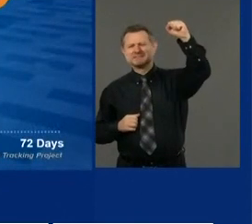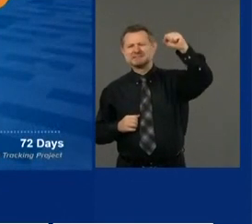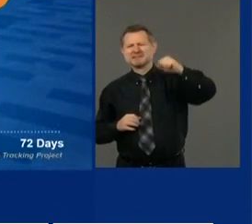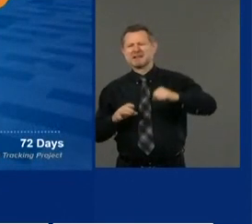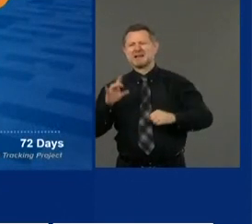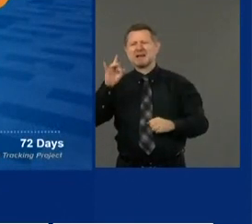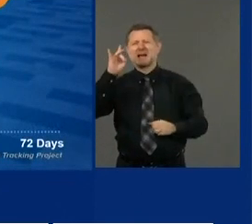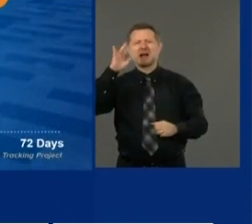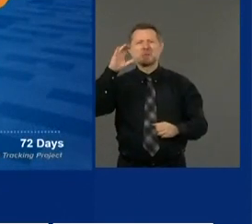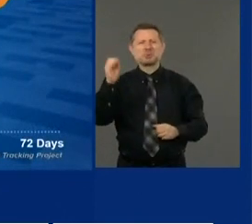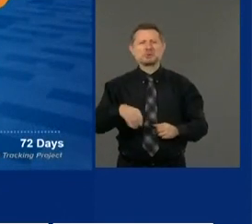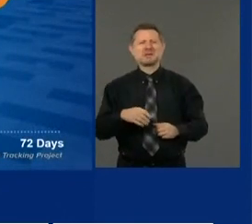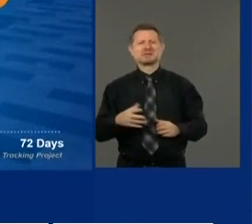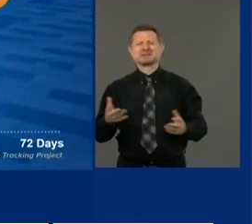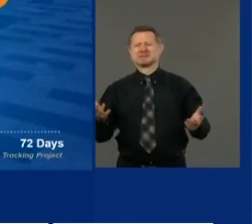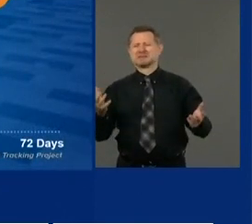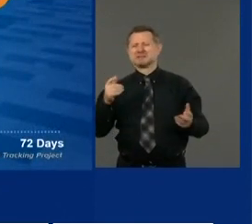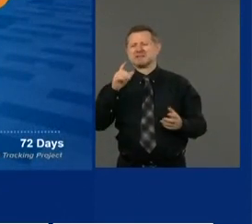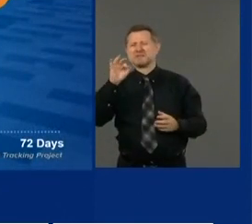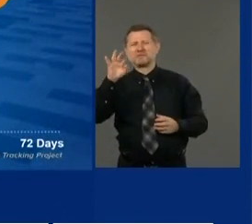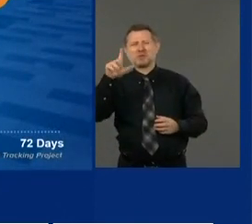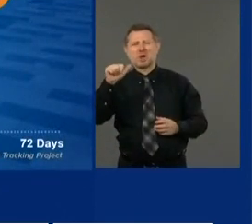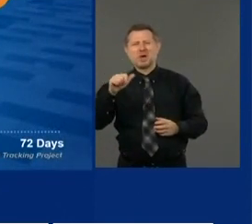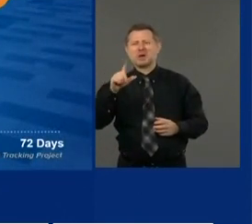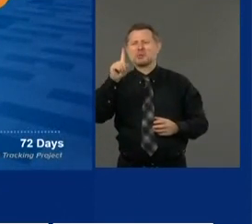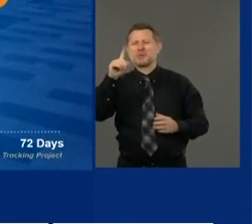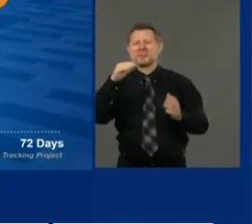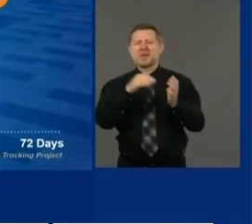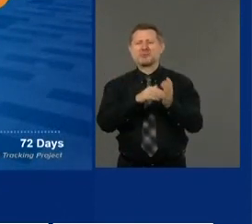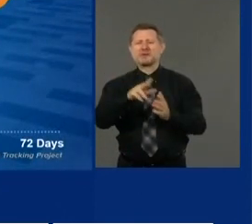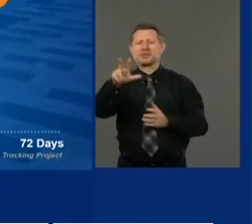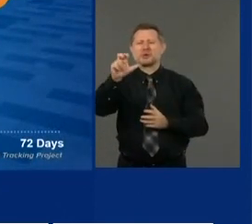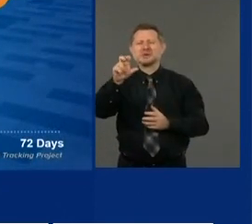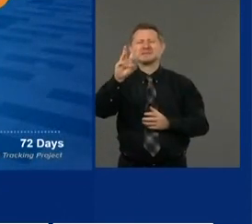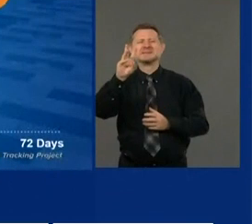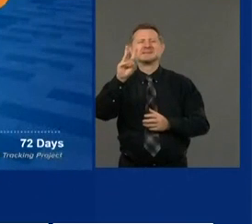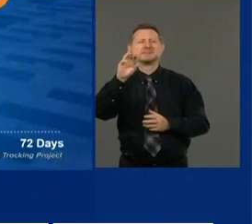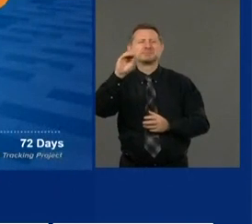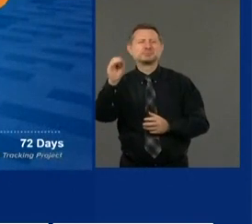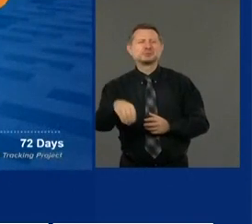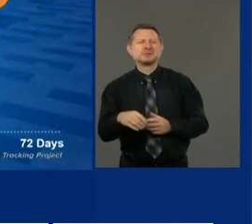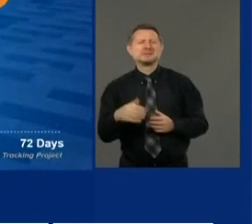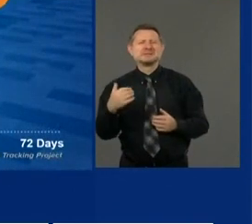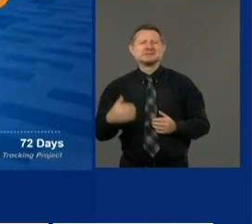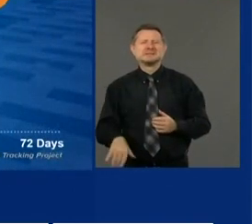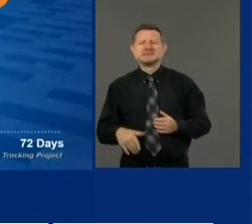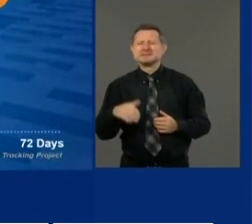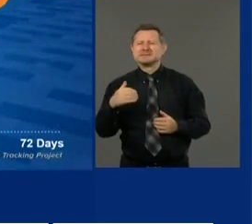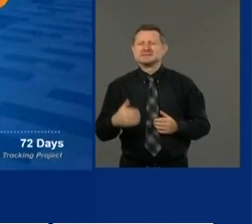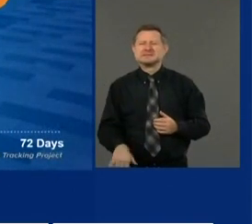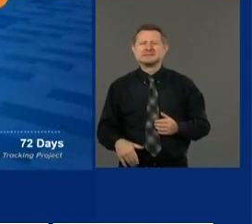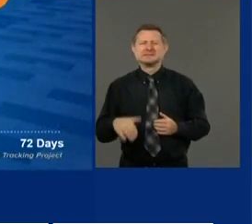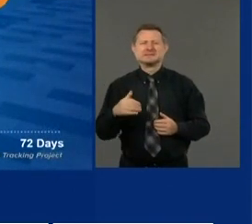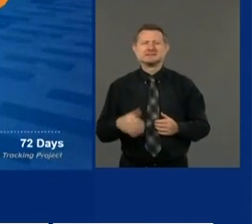THESE OTHER STATES ARE UP OVER